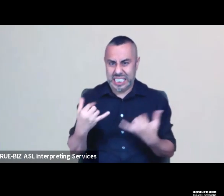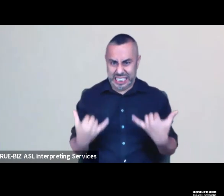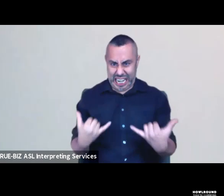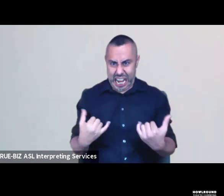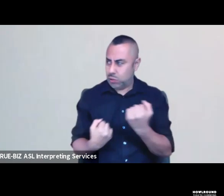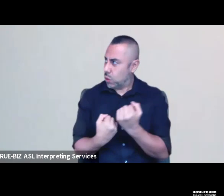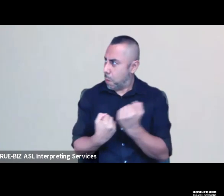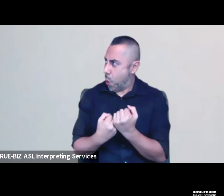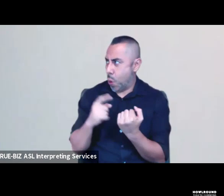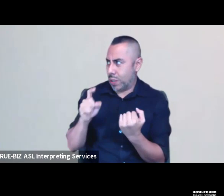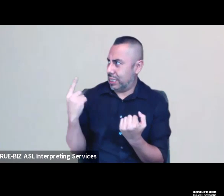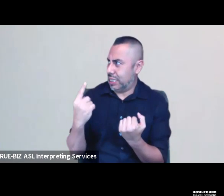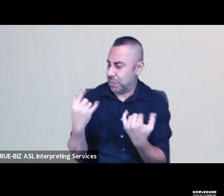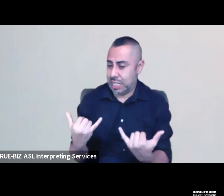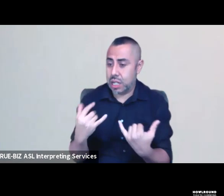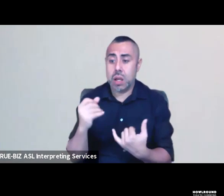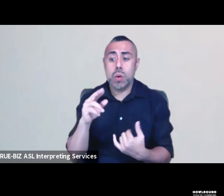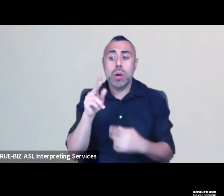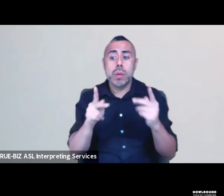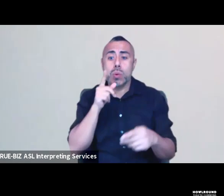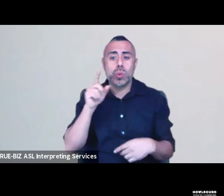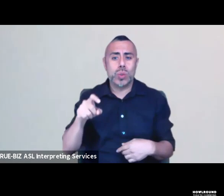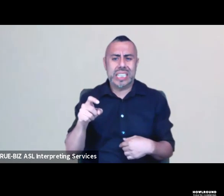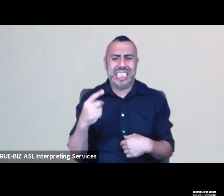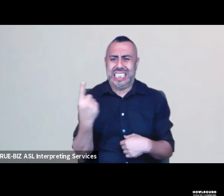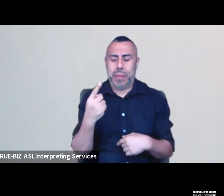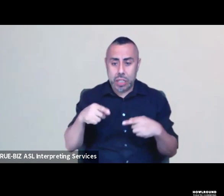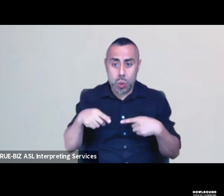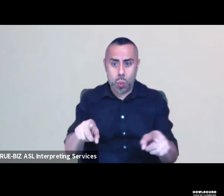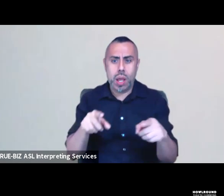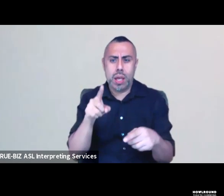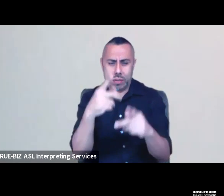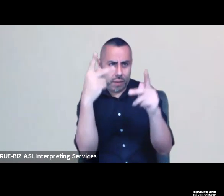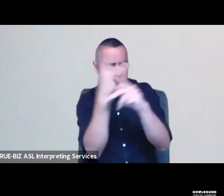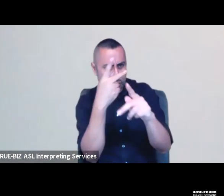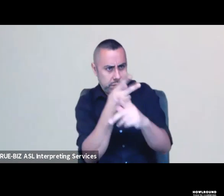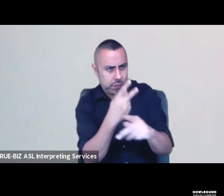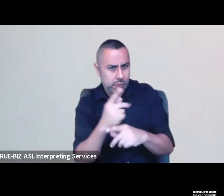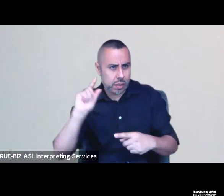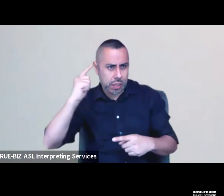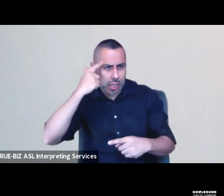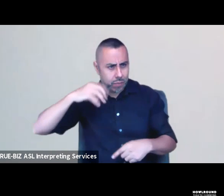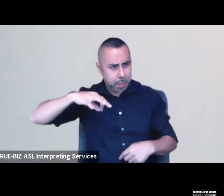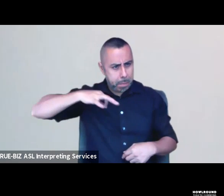or who need support while they sort out government benefits from state and federal government,